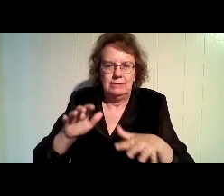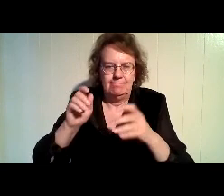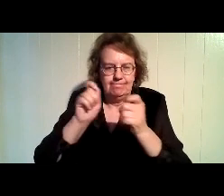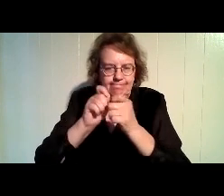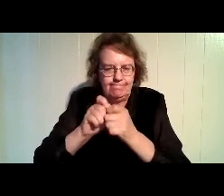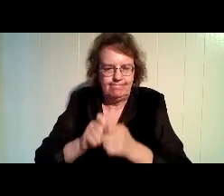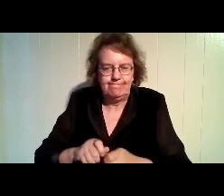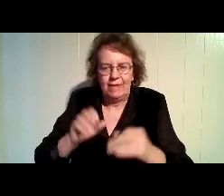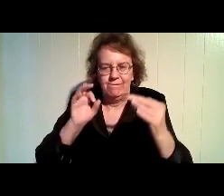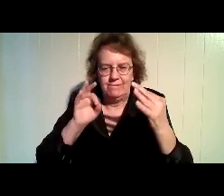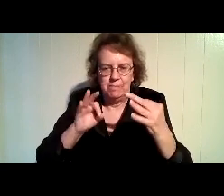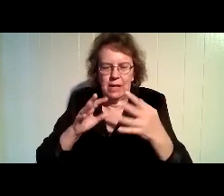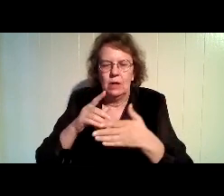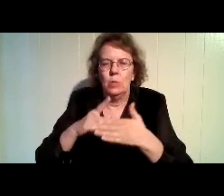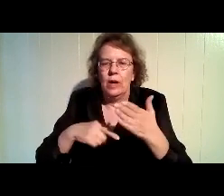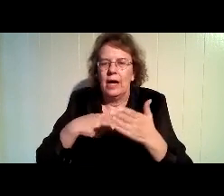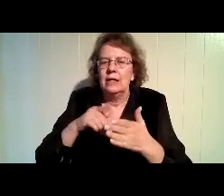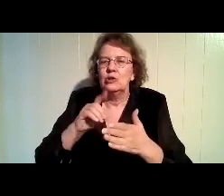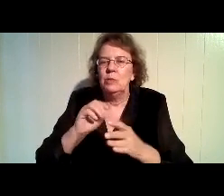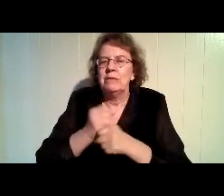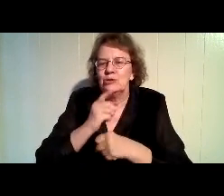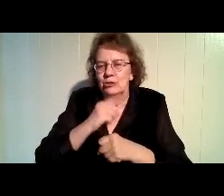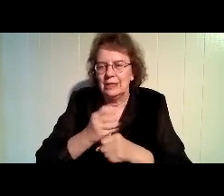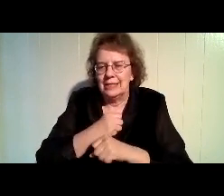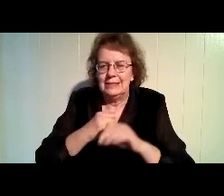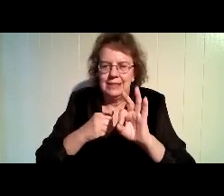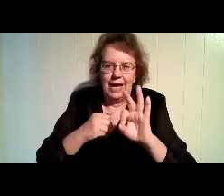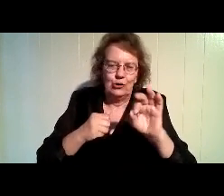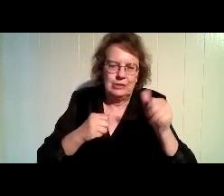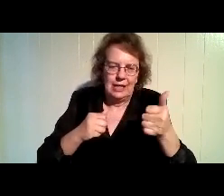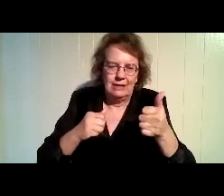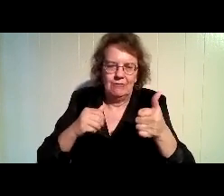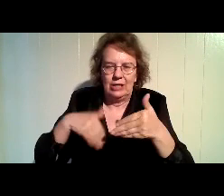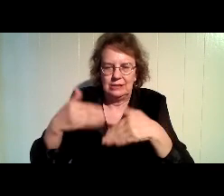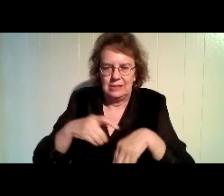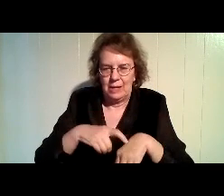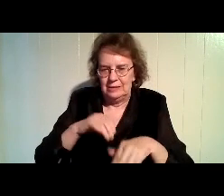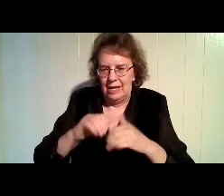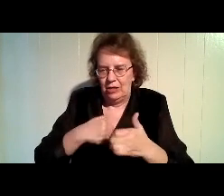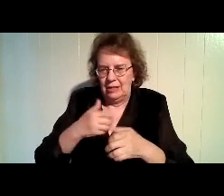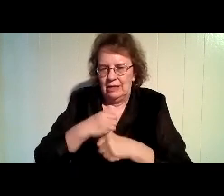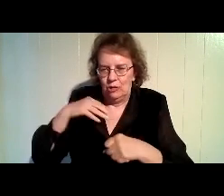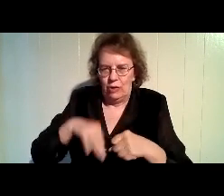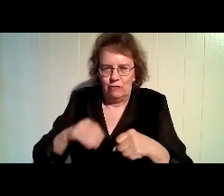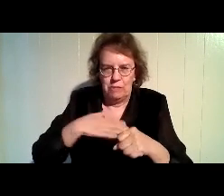sure I get a nine or ten next time, so that's how I get credit for my trainings. So with that, I think I'm all done.